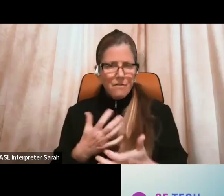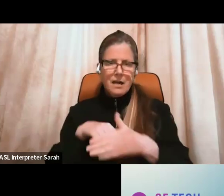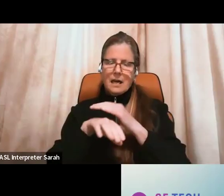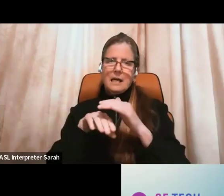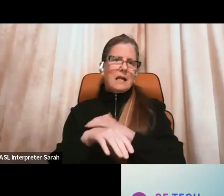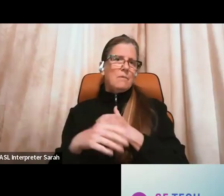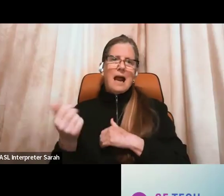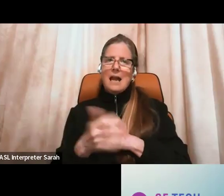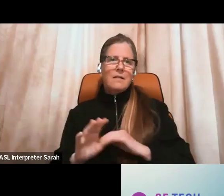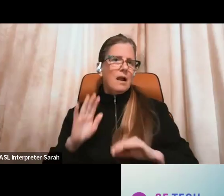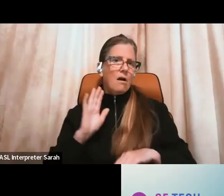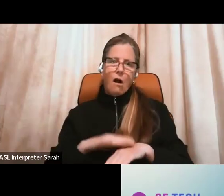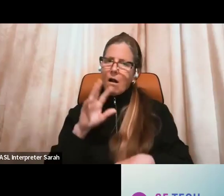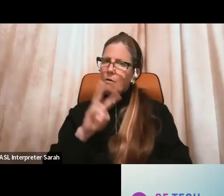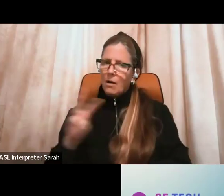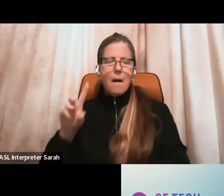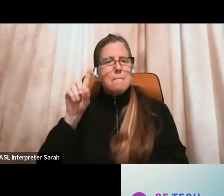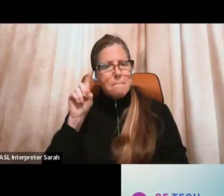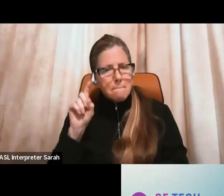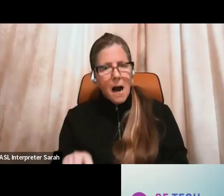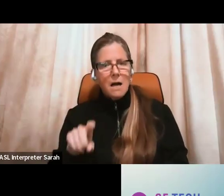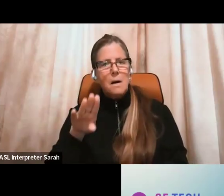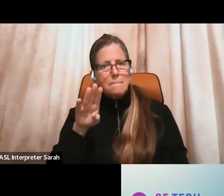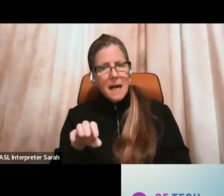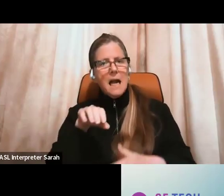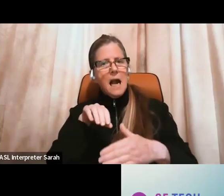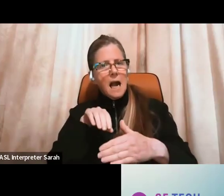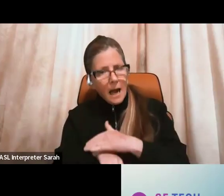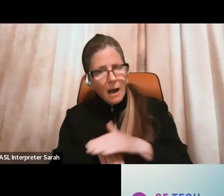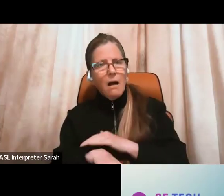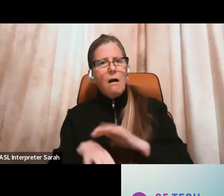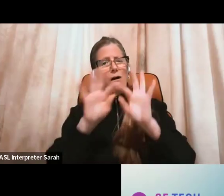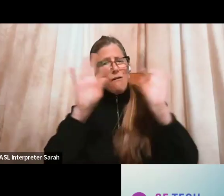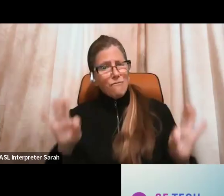right, has to be made accessible. That's forms, it's web pages, it's anything, right? That's…